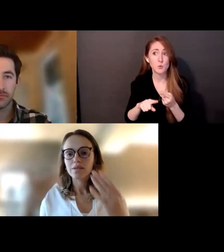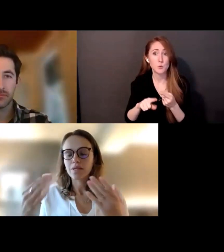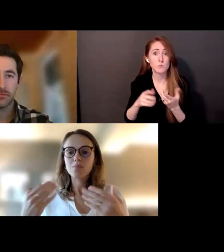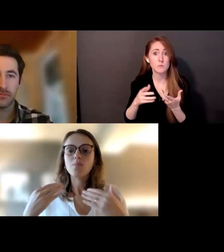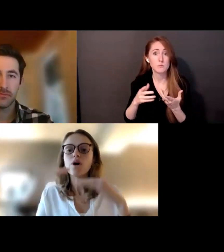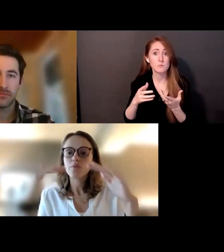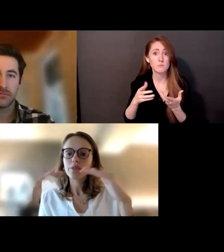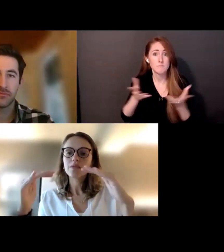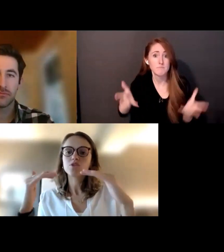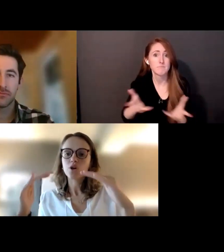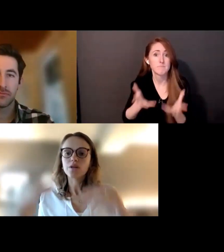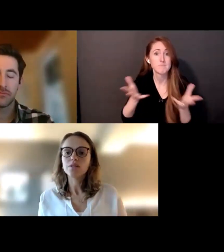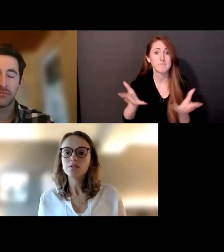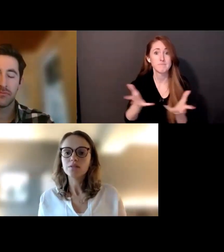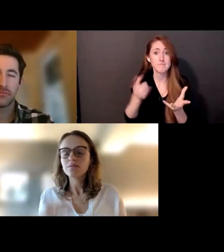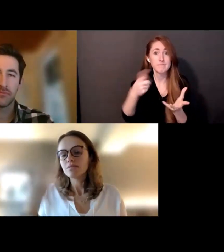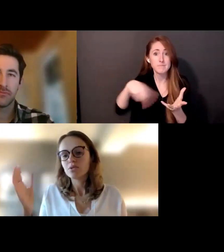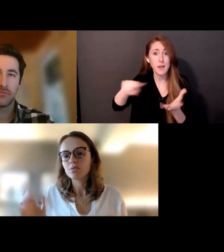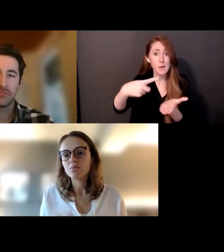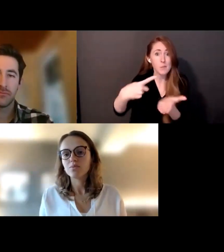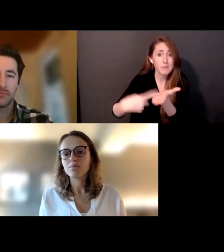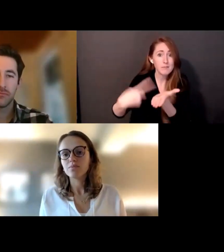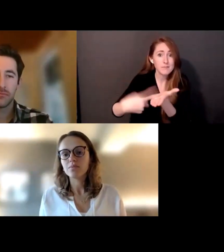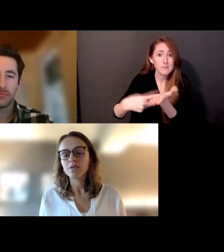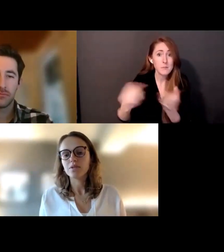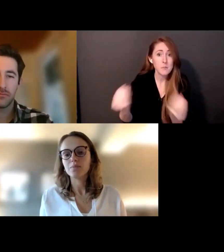more with each other.